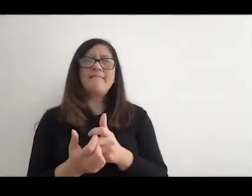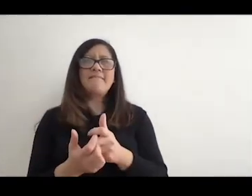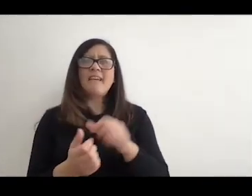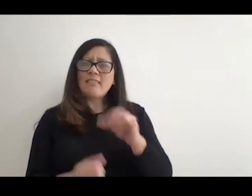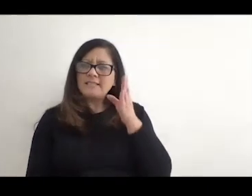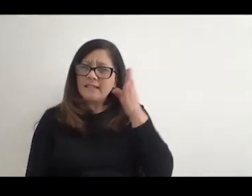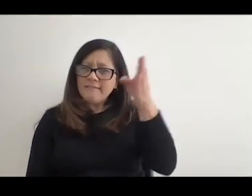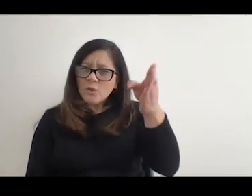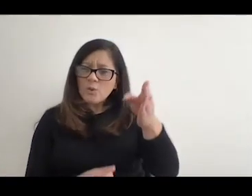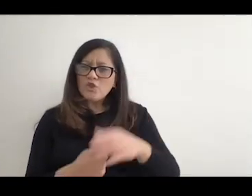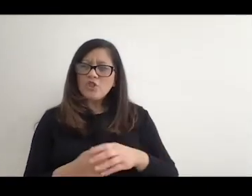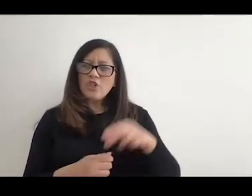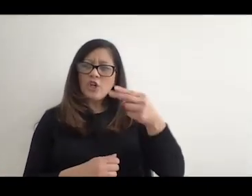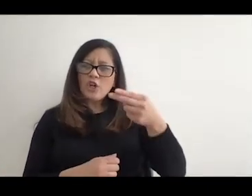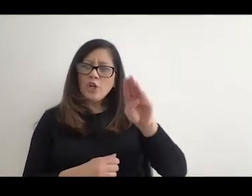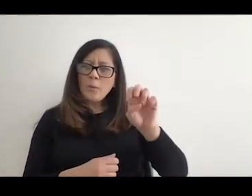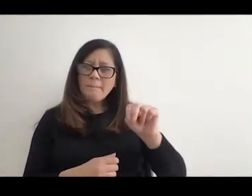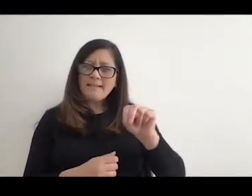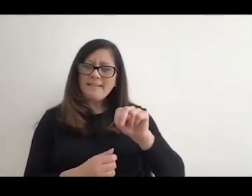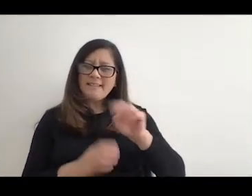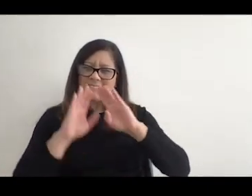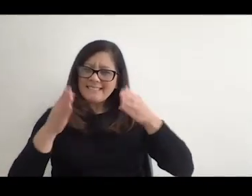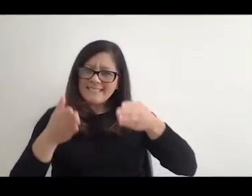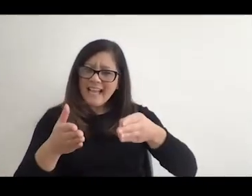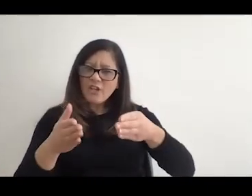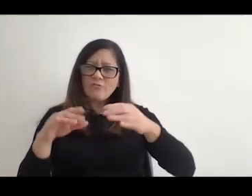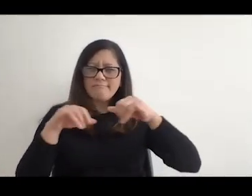That's the human center universal. Adaptive altogether,